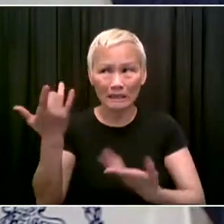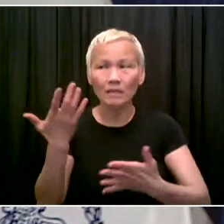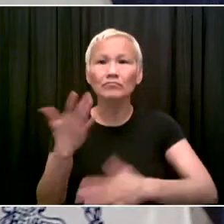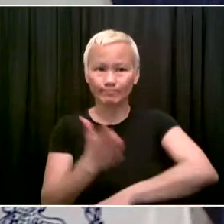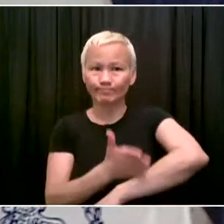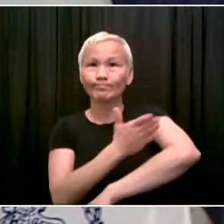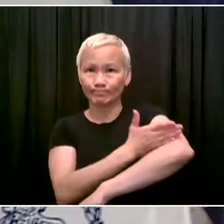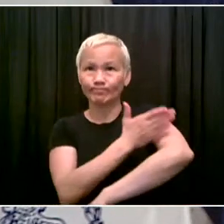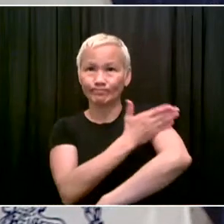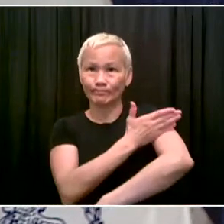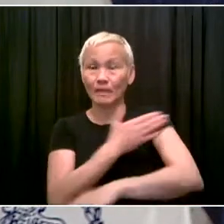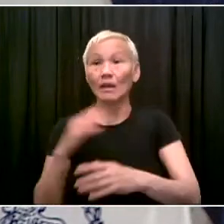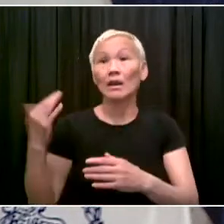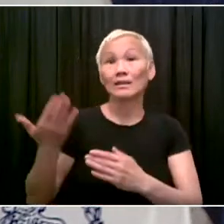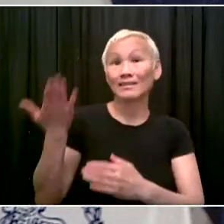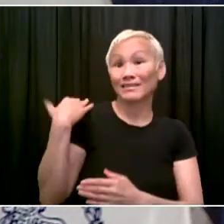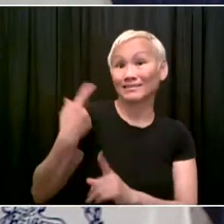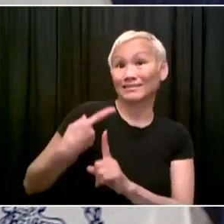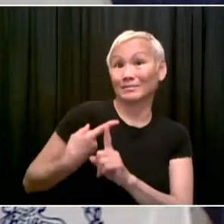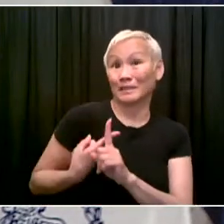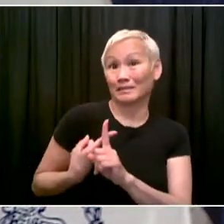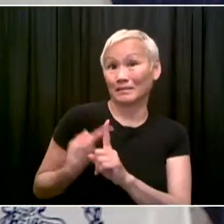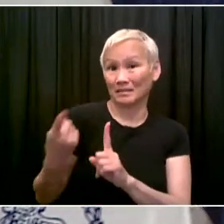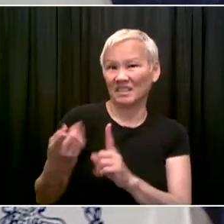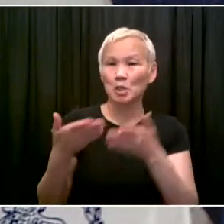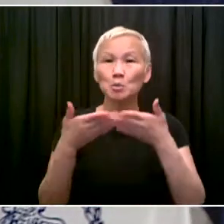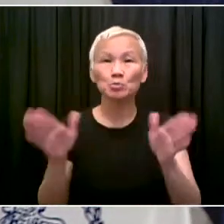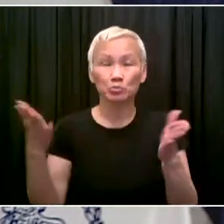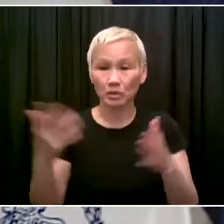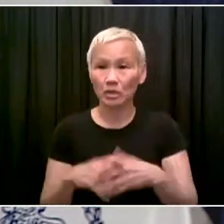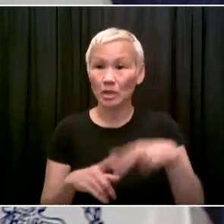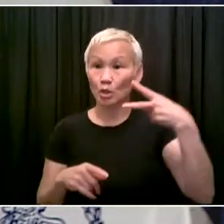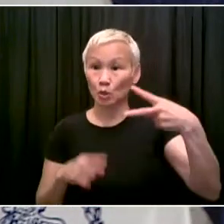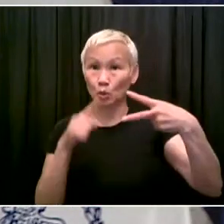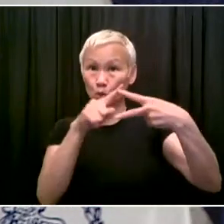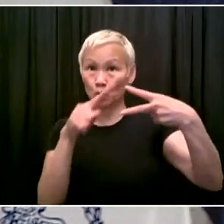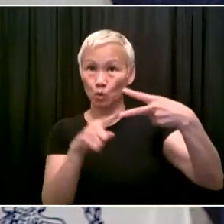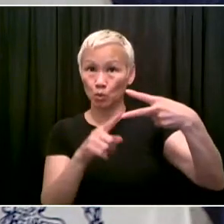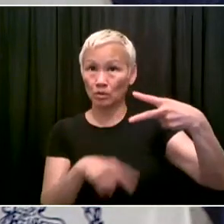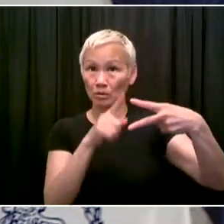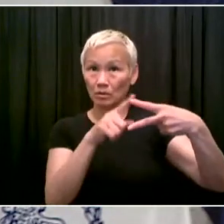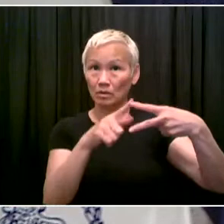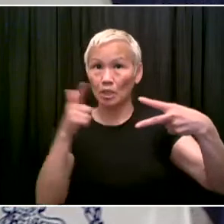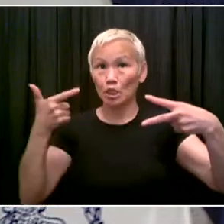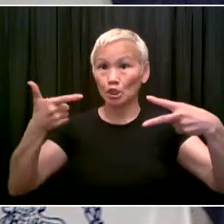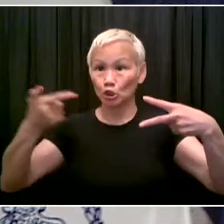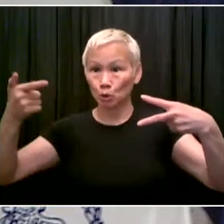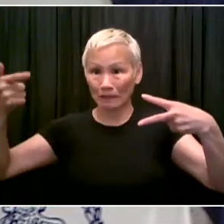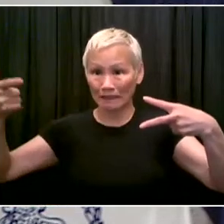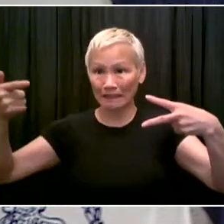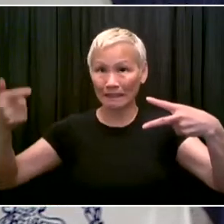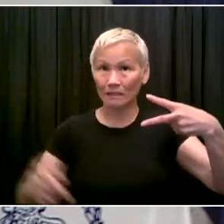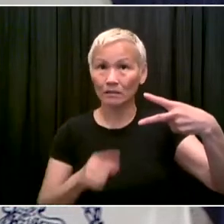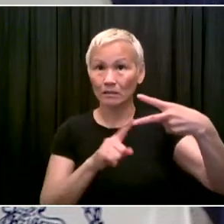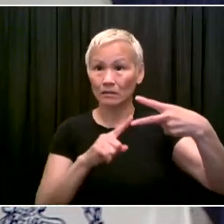COMES TO WHAT HAS HAPPENED IN OUR STREETS. LOOK, WE HAVE A LONG WAY TO GO BUT WE SAW SOME REAL PROGRESS